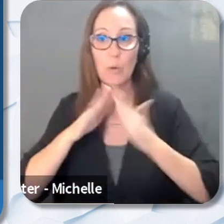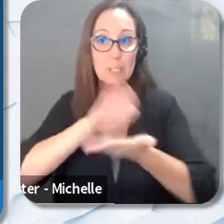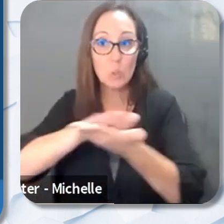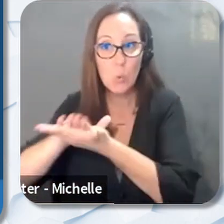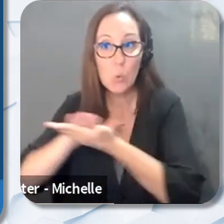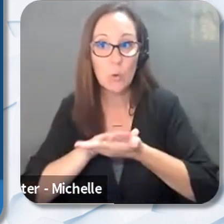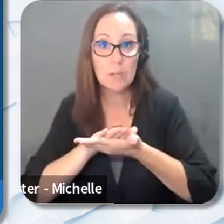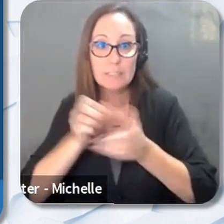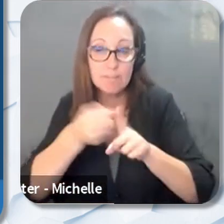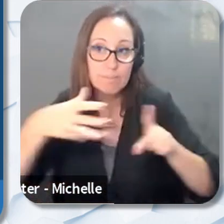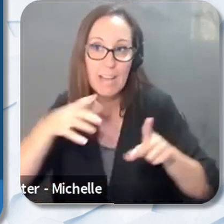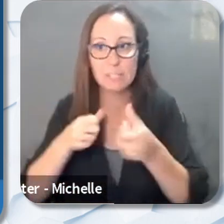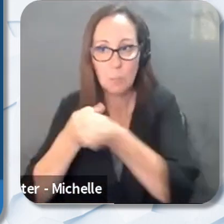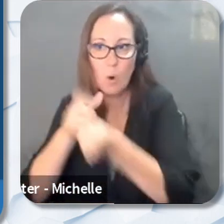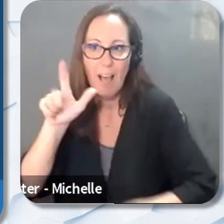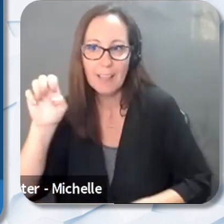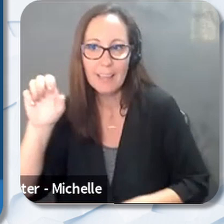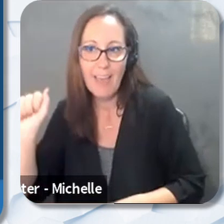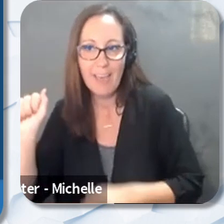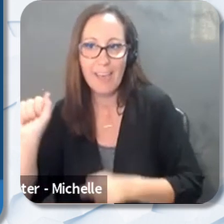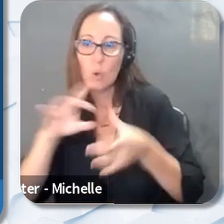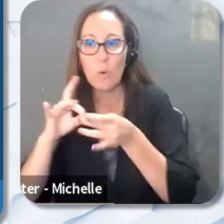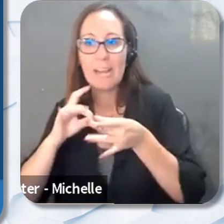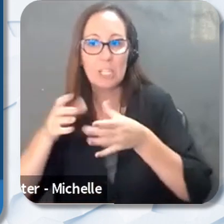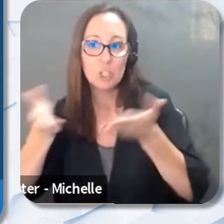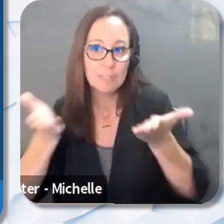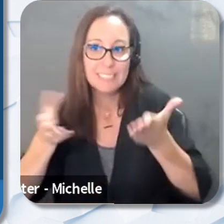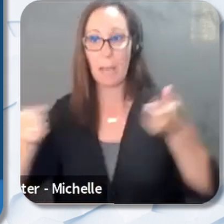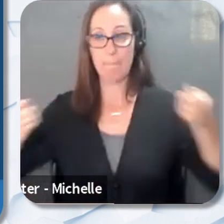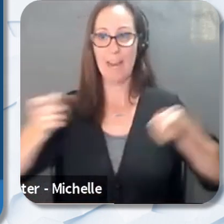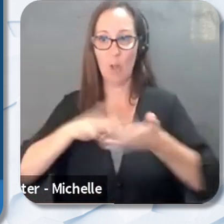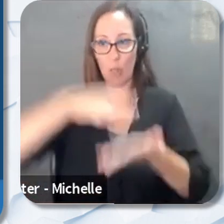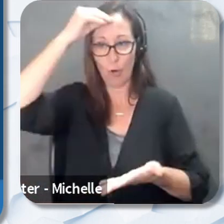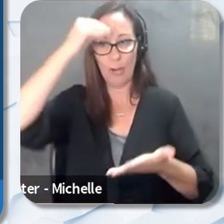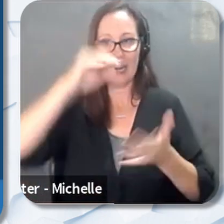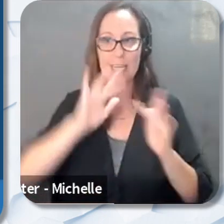support le a's that coordinate services and manage learning networks for these schools.